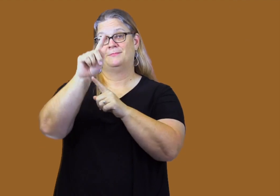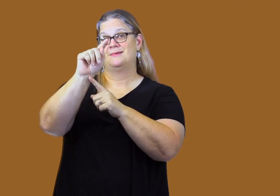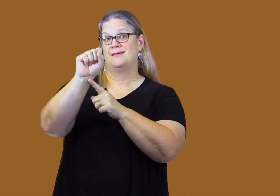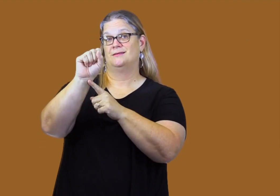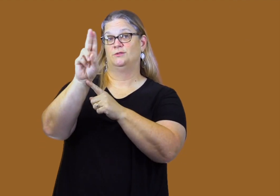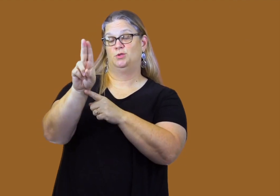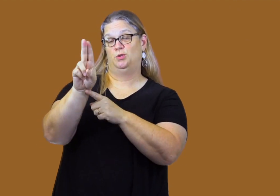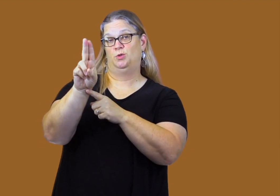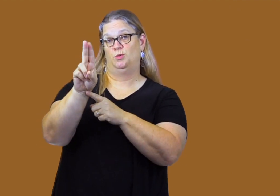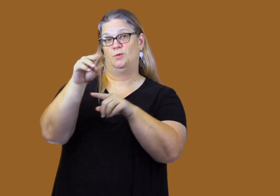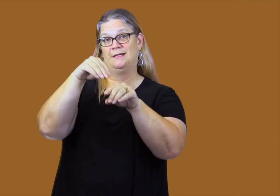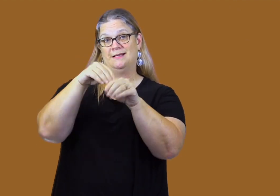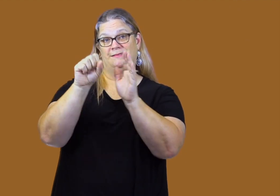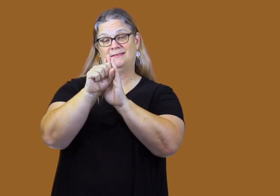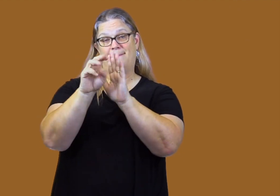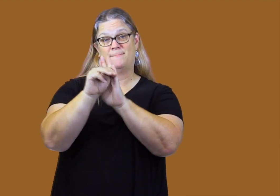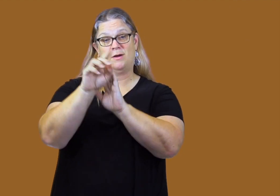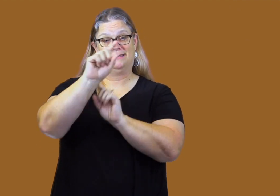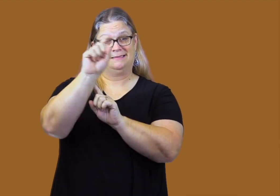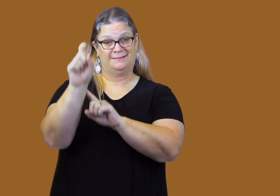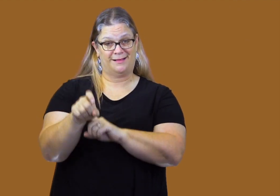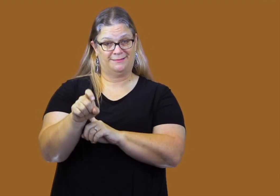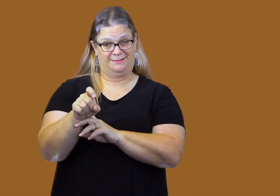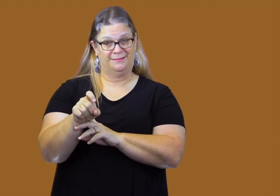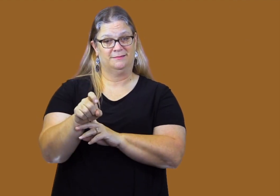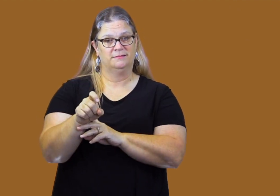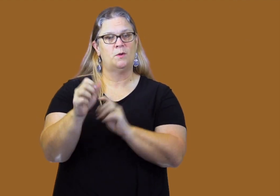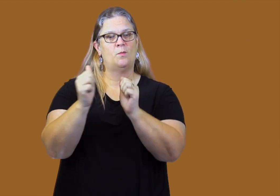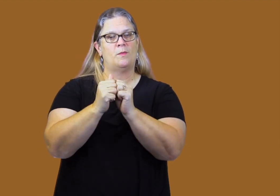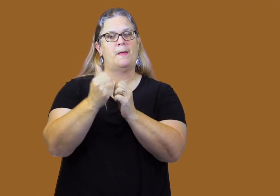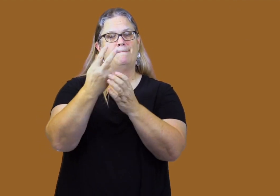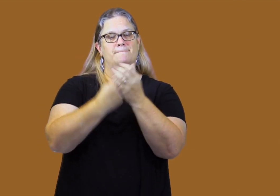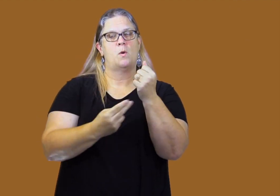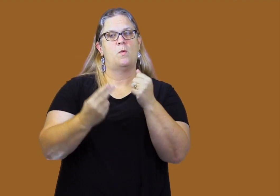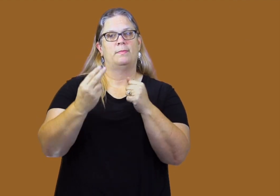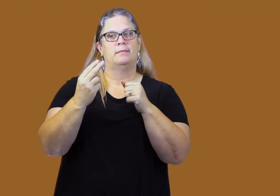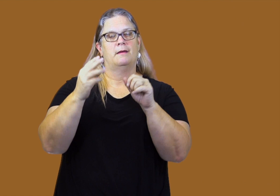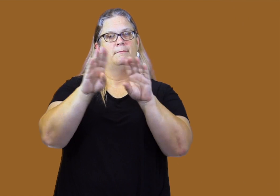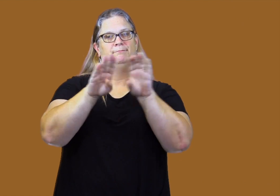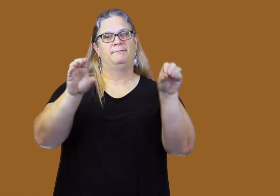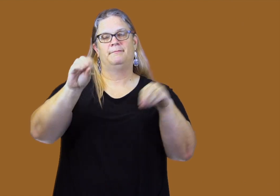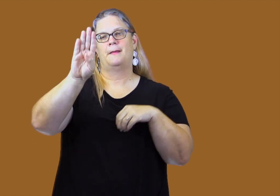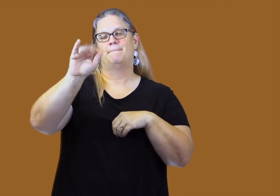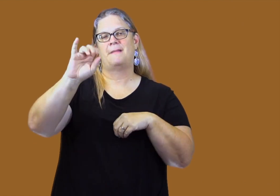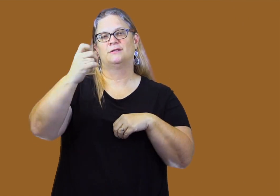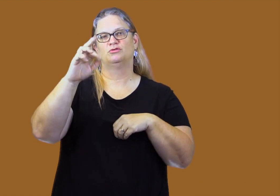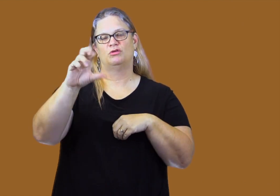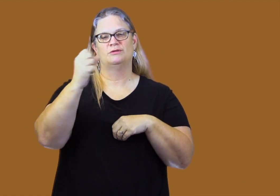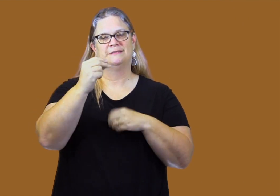I graduated from Texas State University in San Marcos, Texas, with both a bachelor's